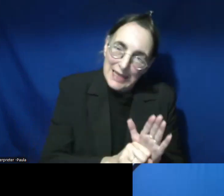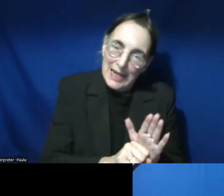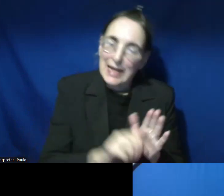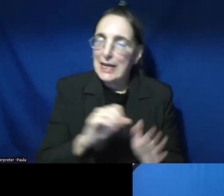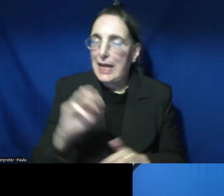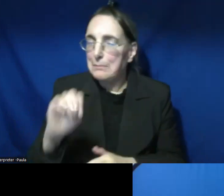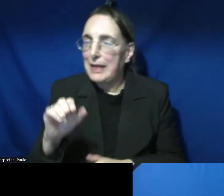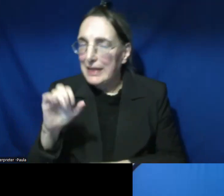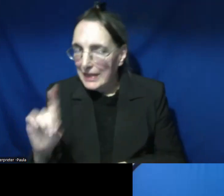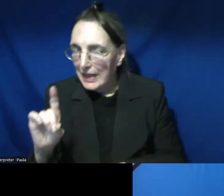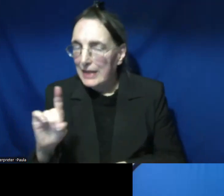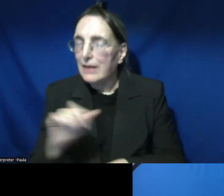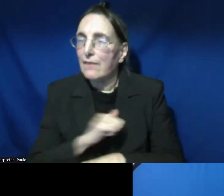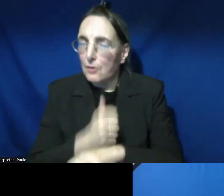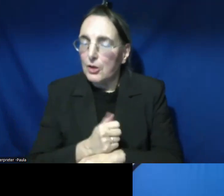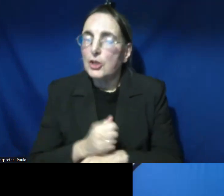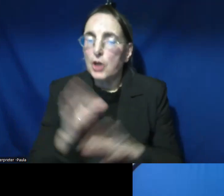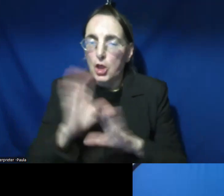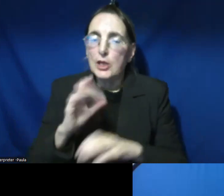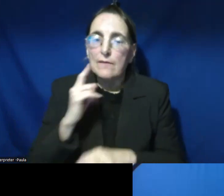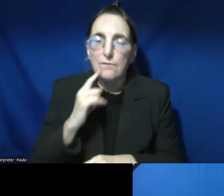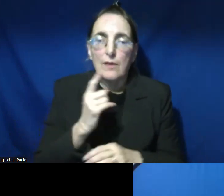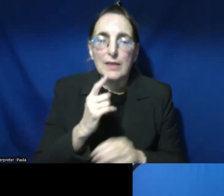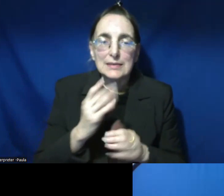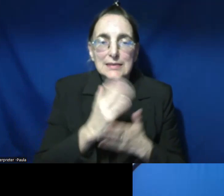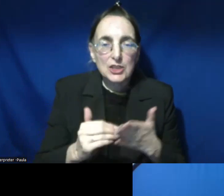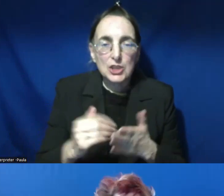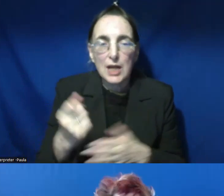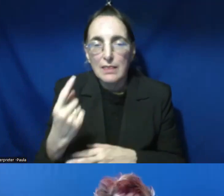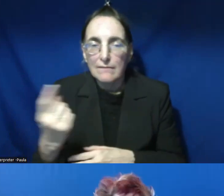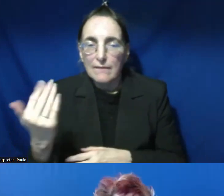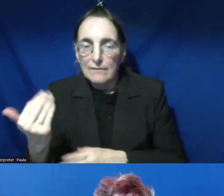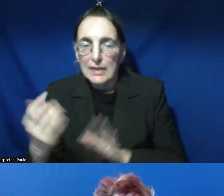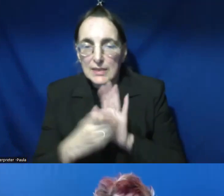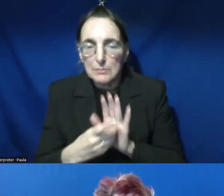So you would be looking for the section 1115 demonstrations but the one thing I will note is that